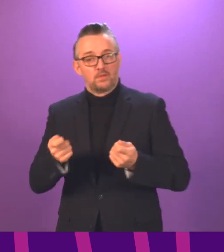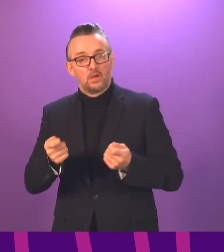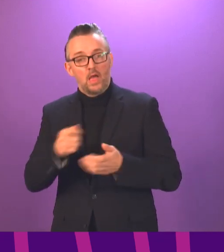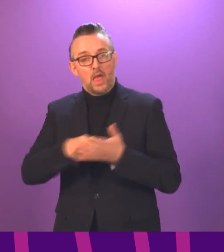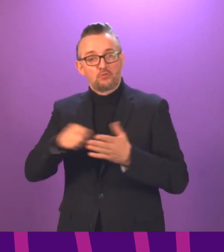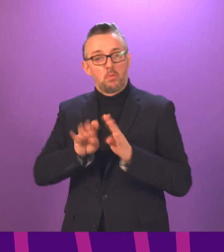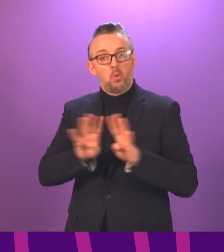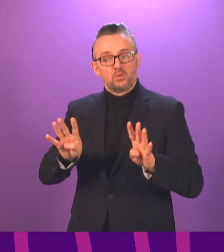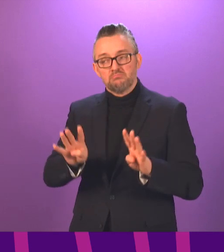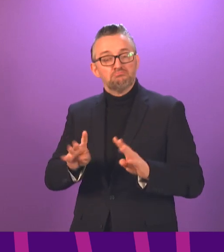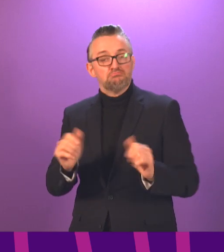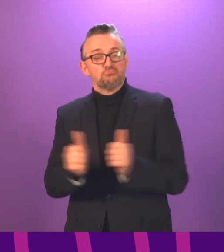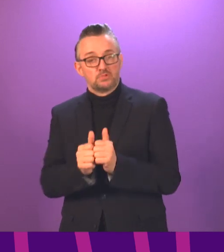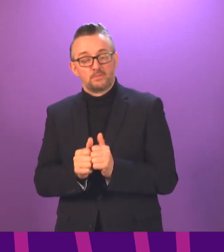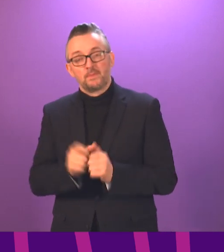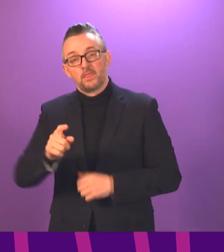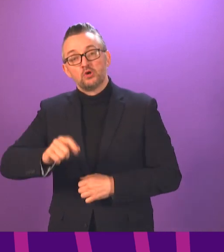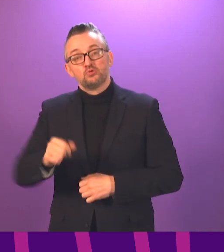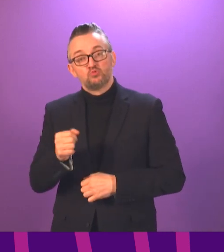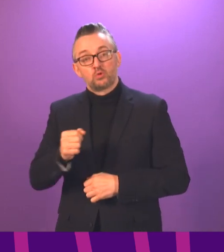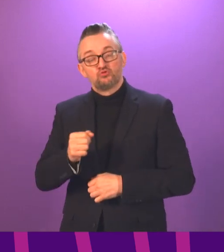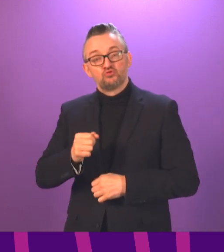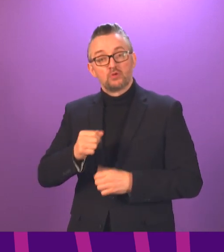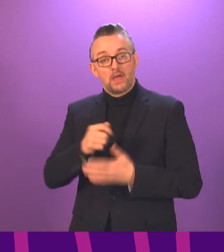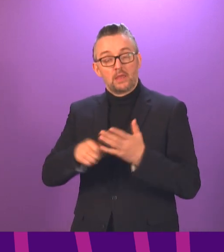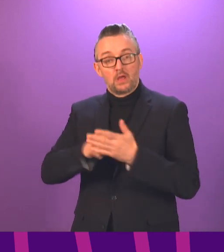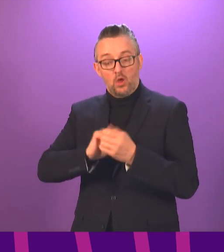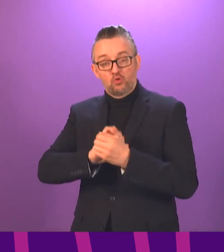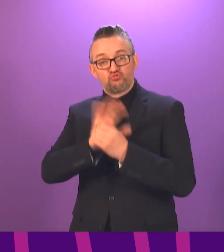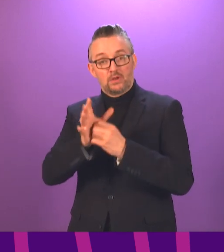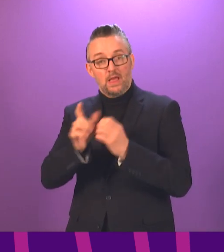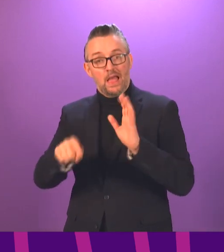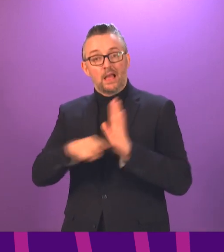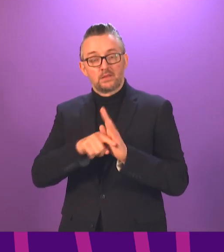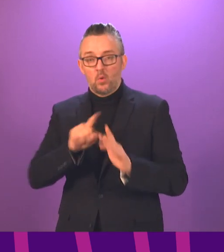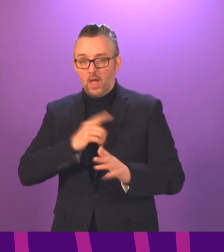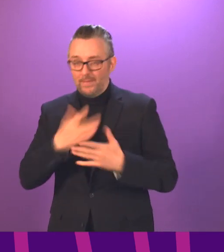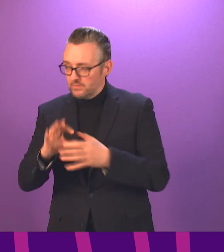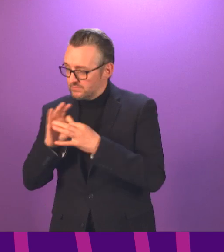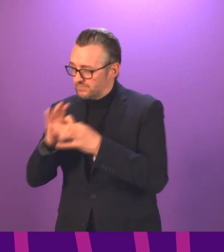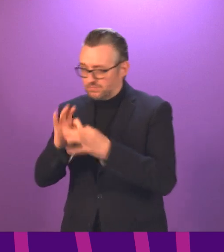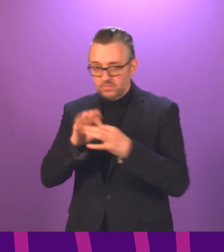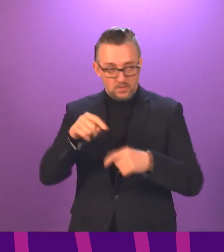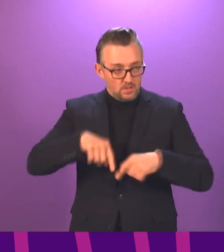One of the steps taken—the Scottish General Election (Coronavirus) Act 2021—was the result of close working between all parties in the Parliament